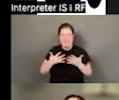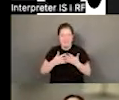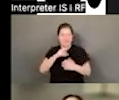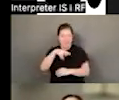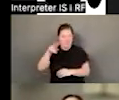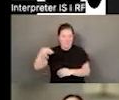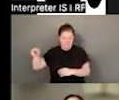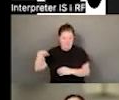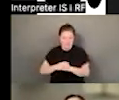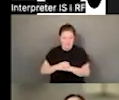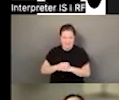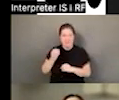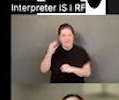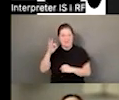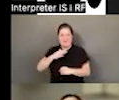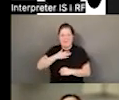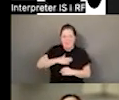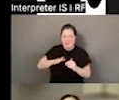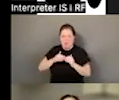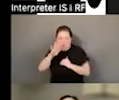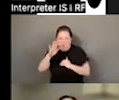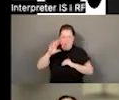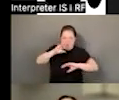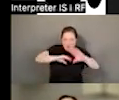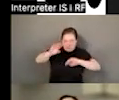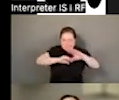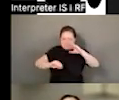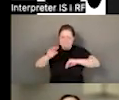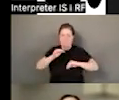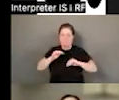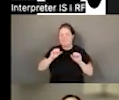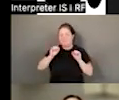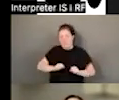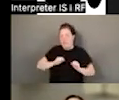before on cognitive accessibility, you can read about them. We have, for example,